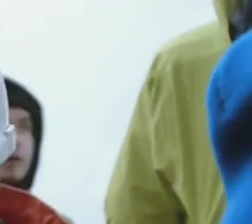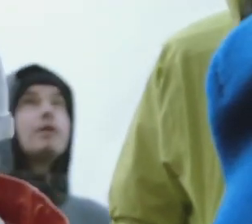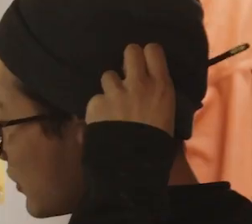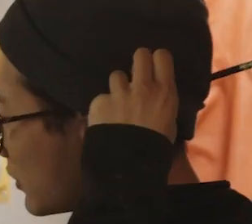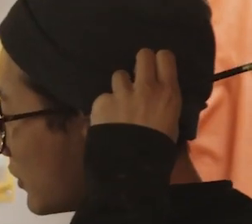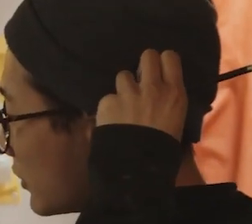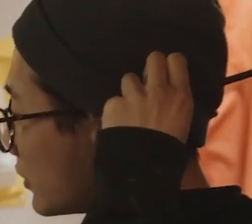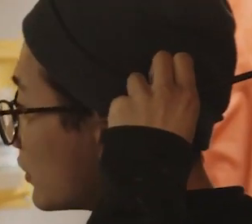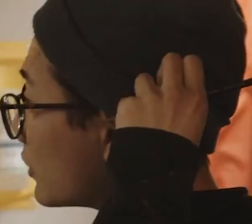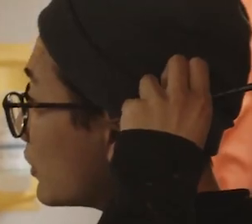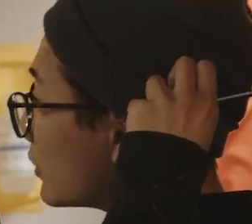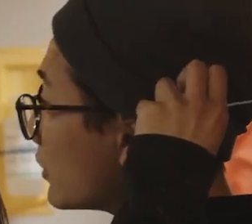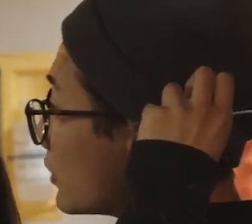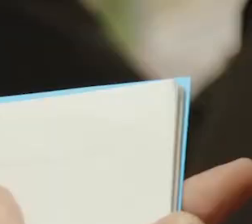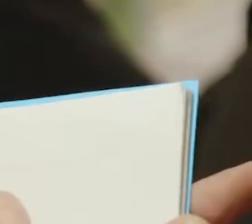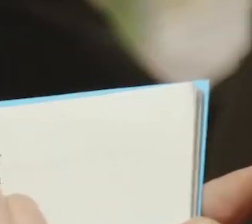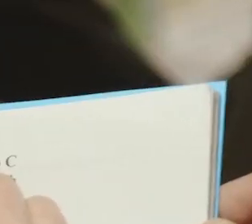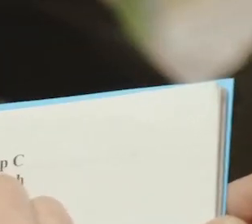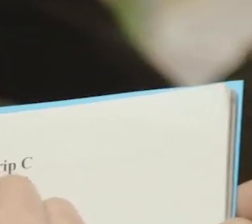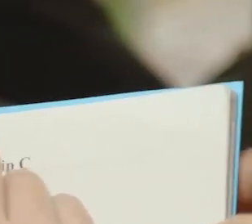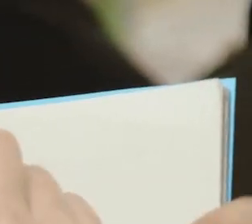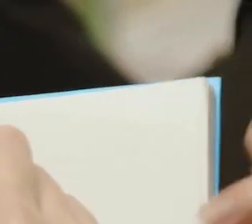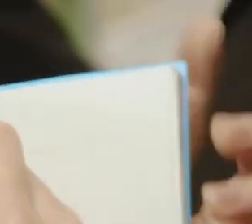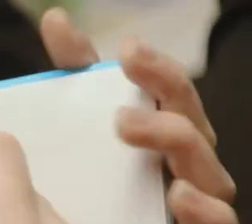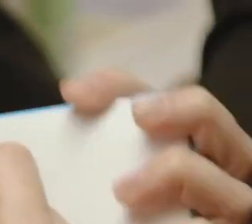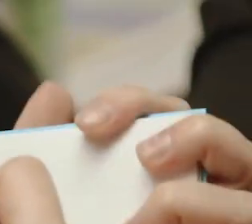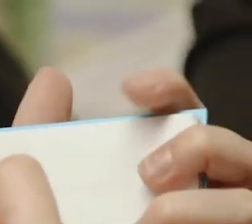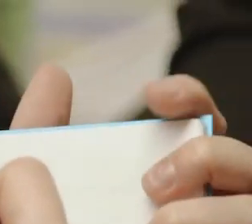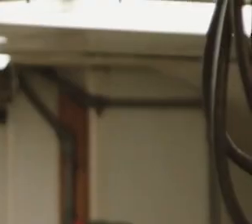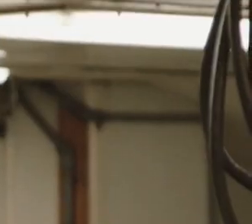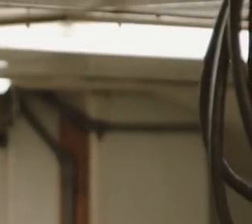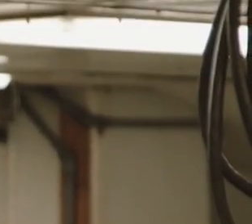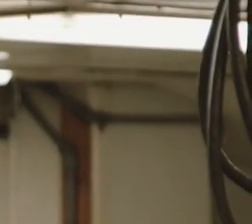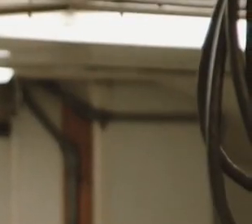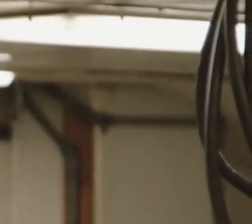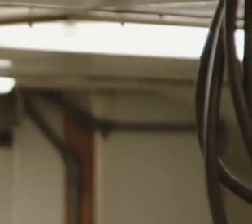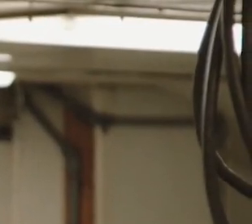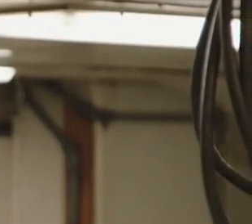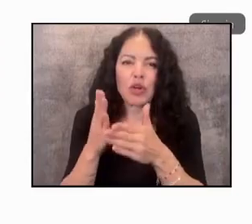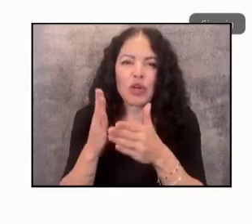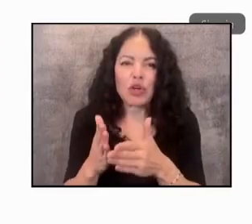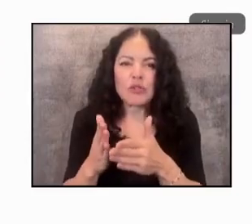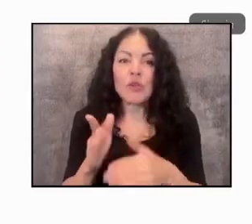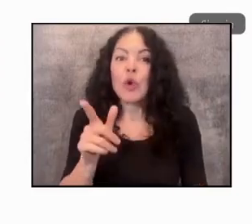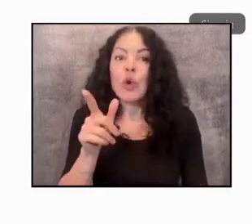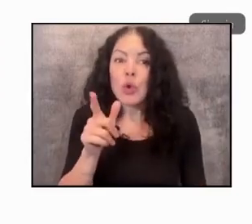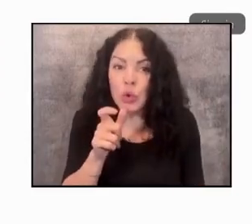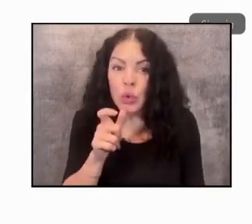to interact with each other and to see value in different. For us, we are developing education